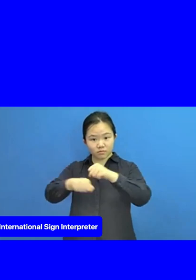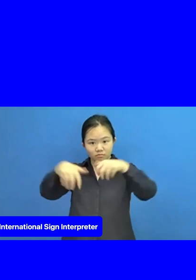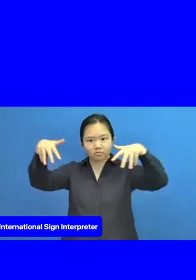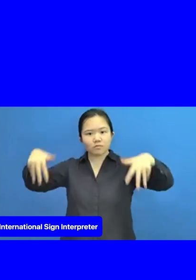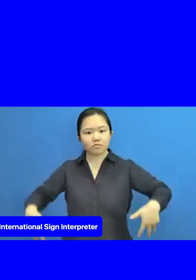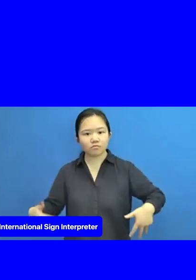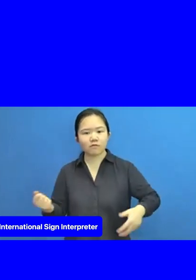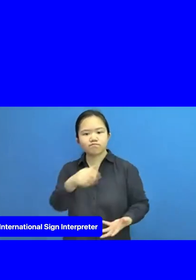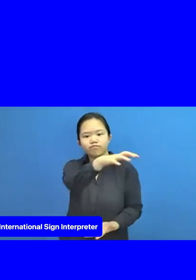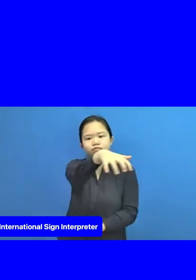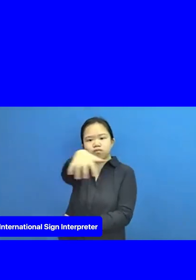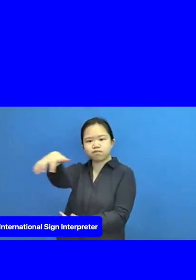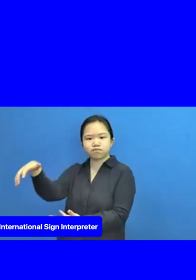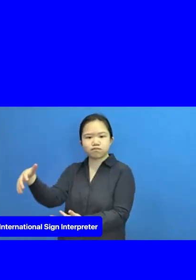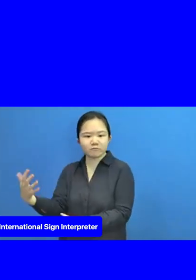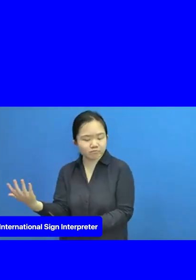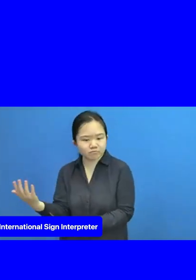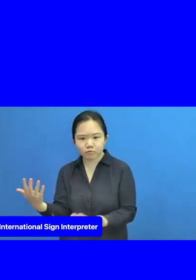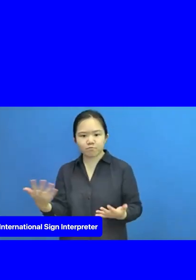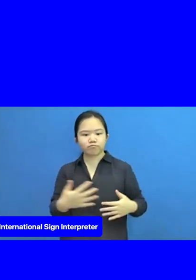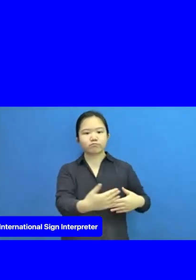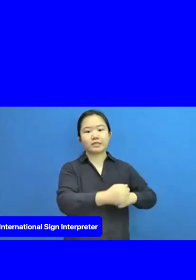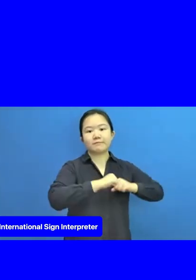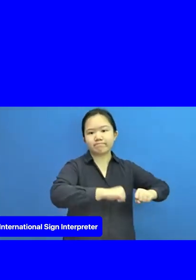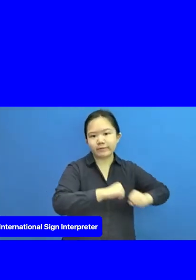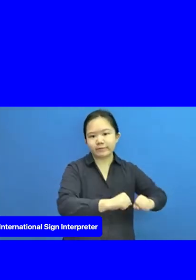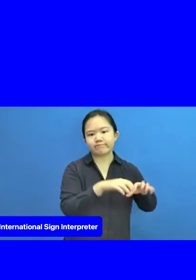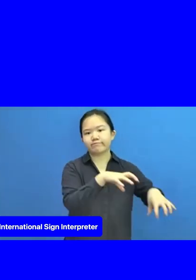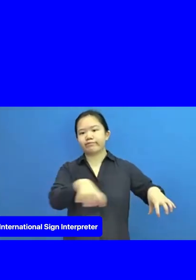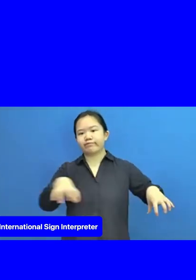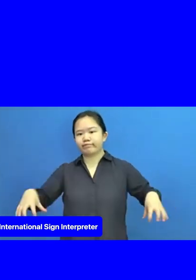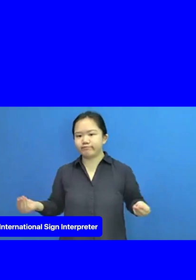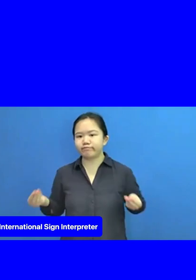And indeed the role of IDEA Consult right now in this addition of Perform Europe is to facilitate